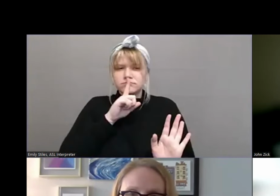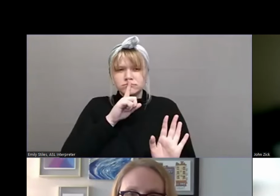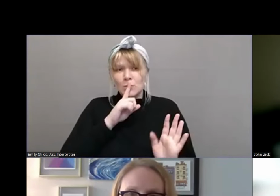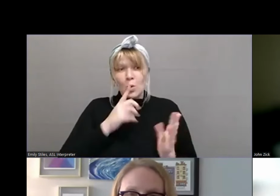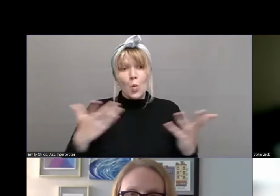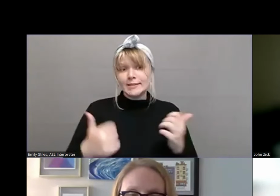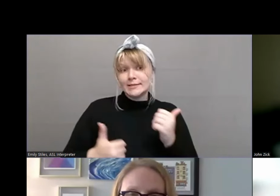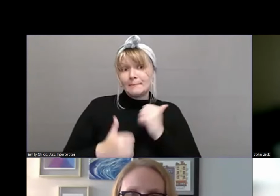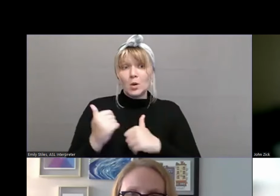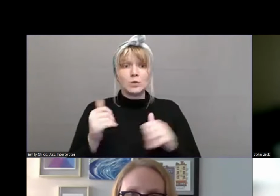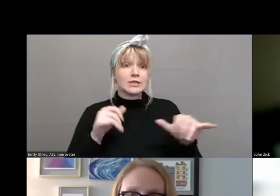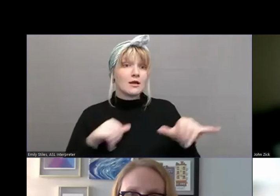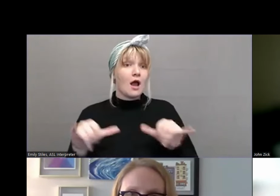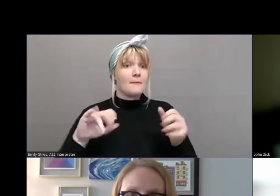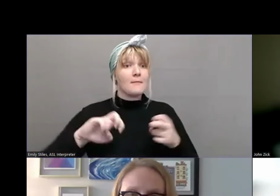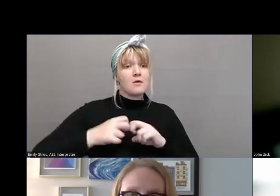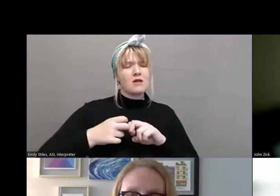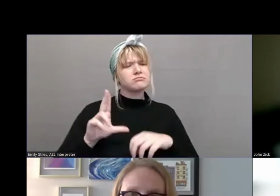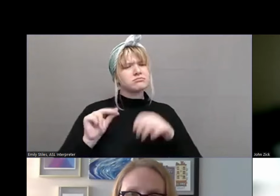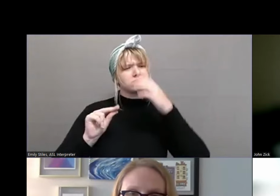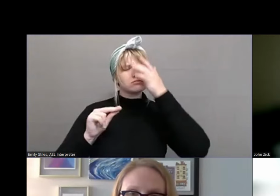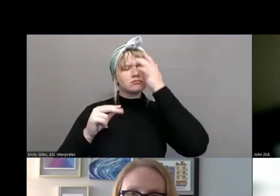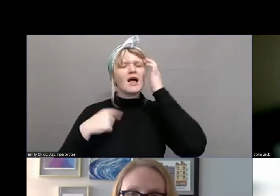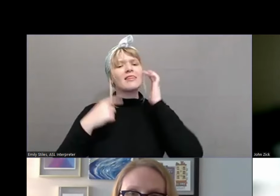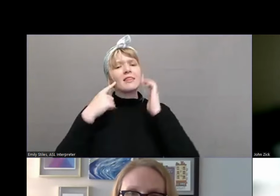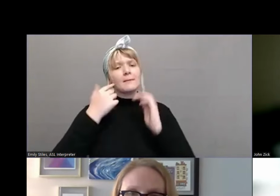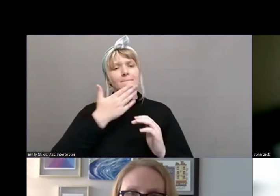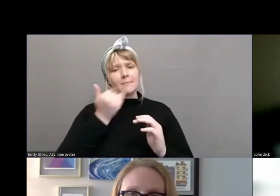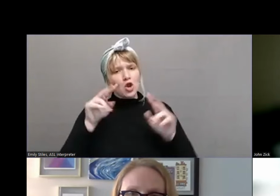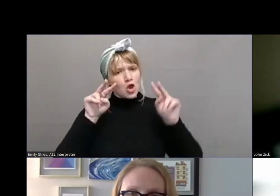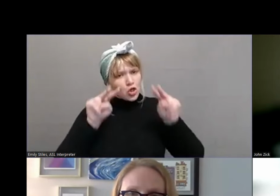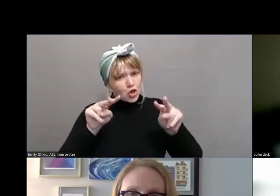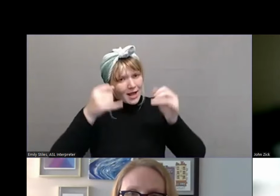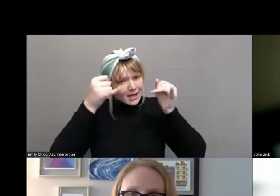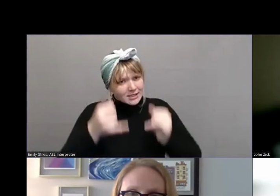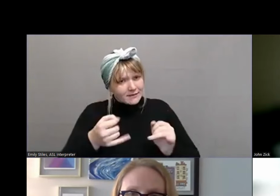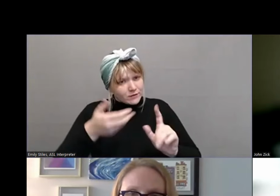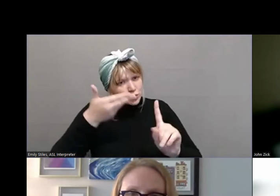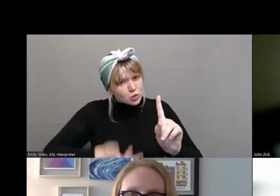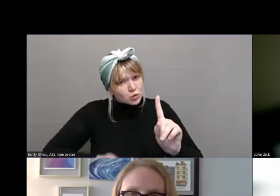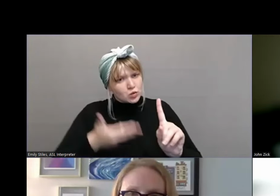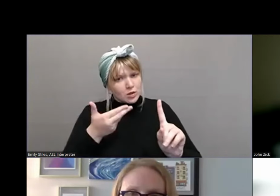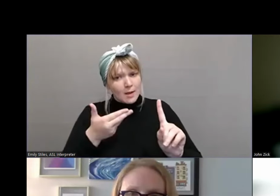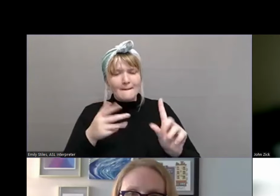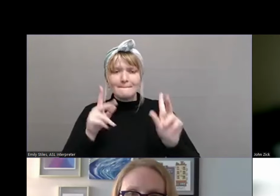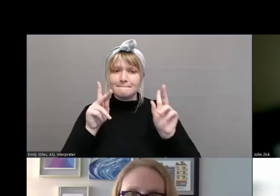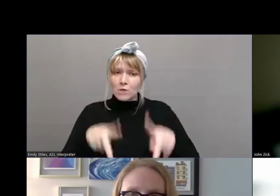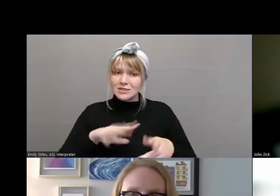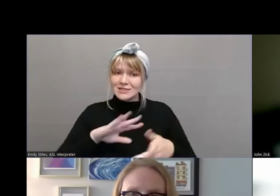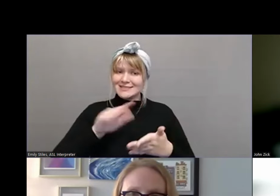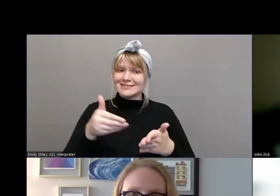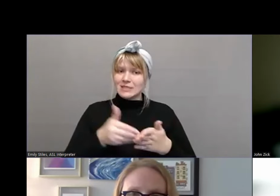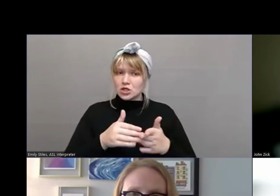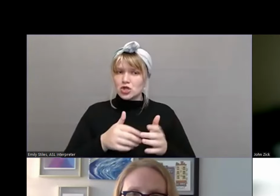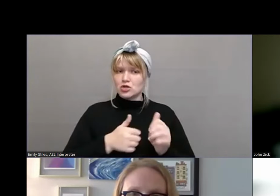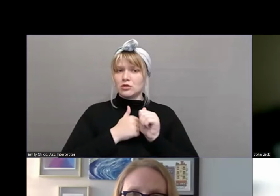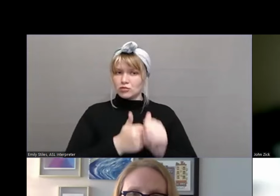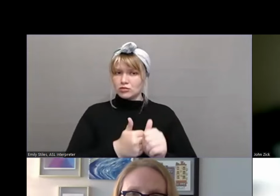at the person in particular, and with a person-centered approach as much as possible, and look at